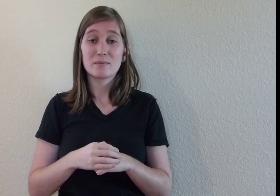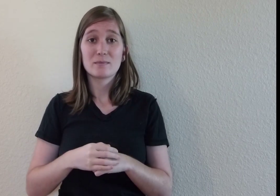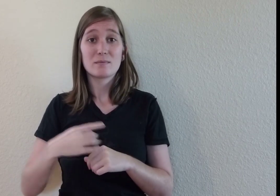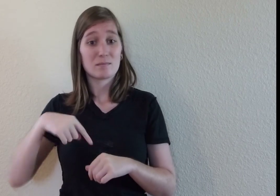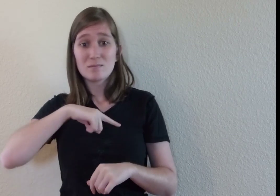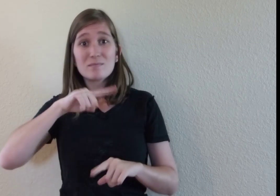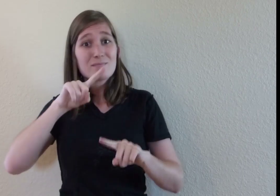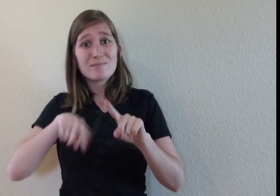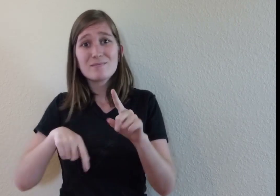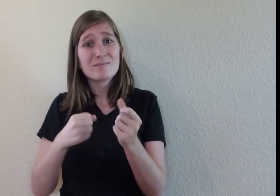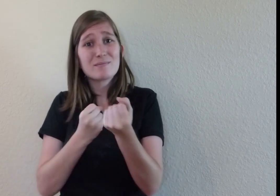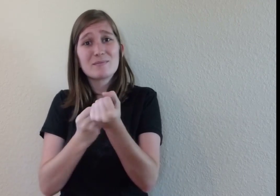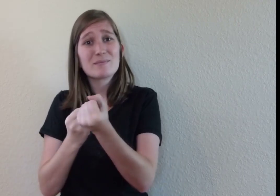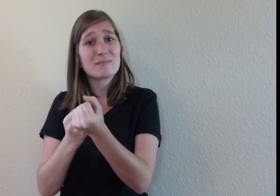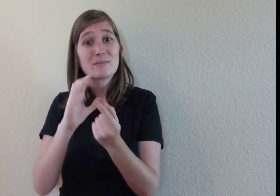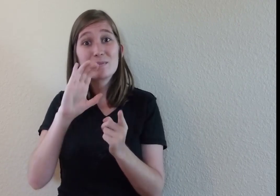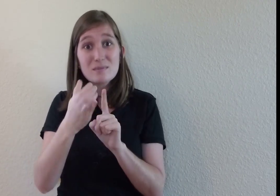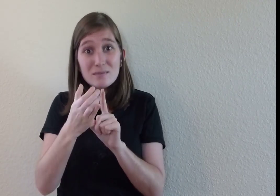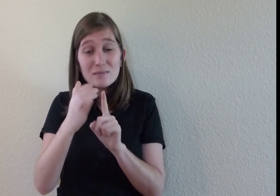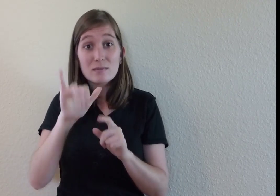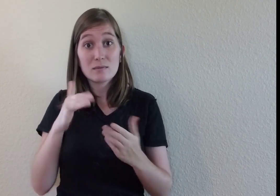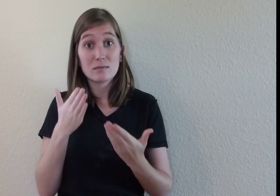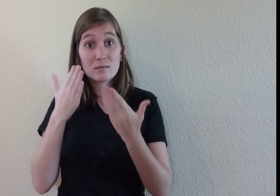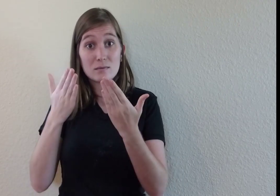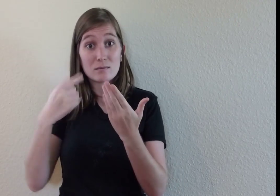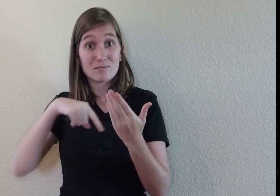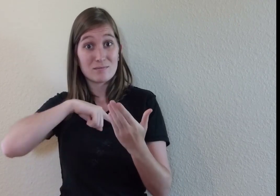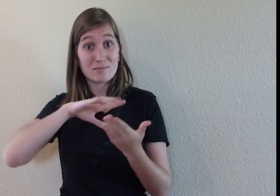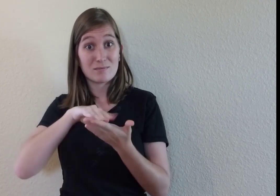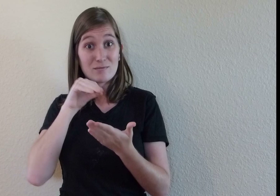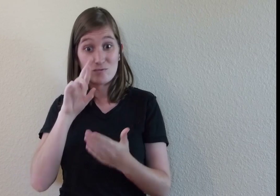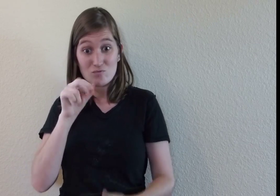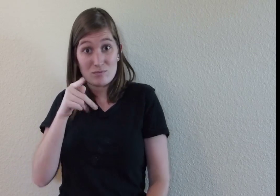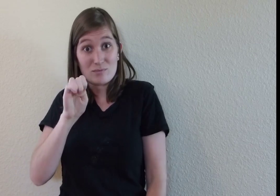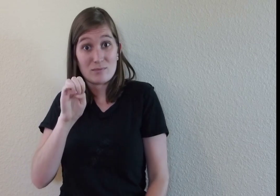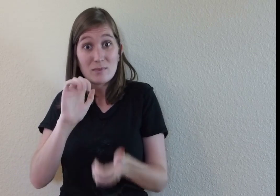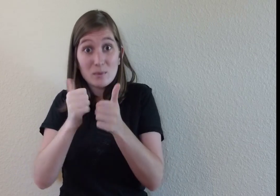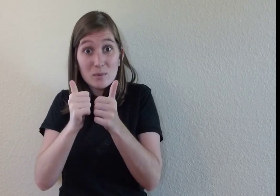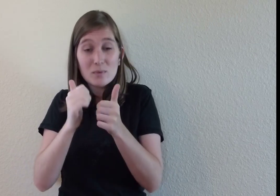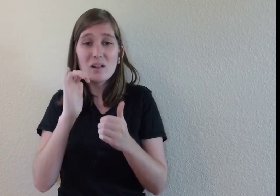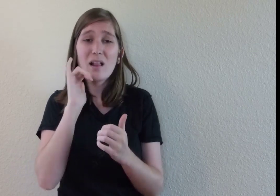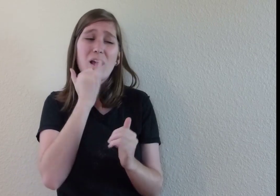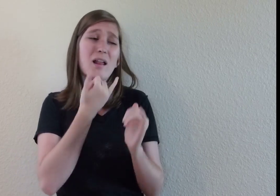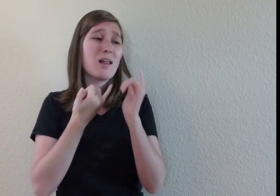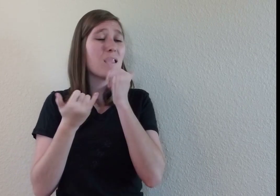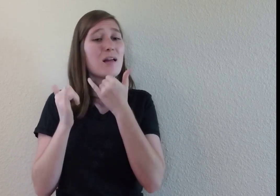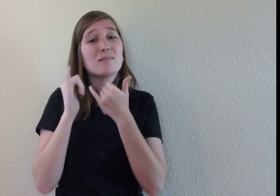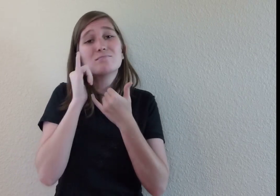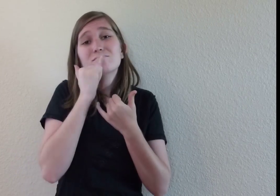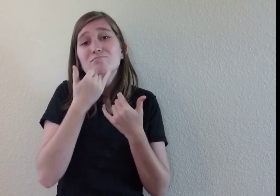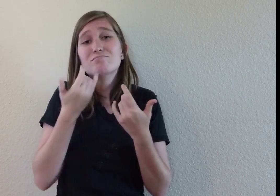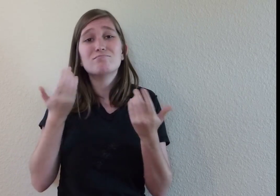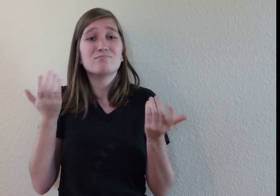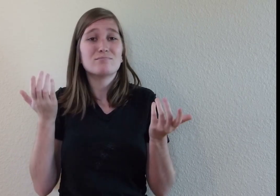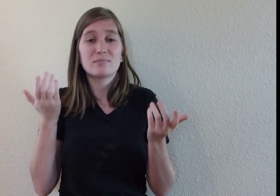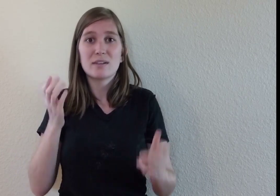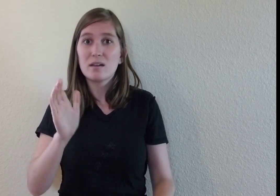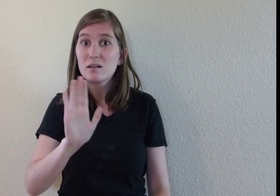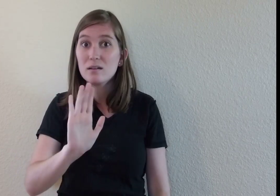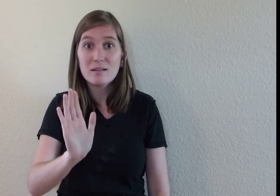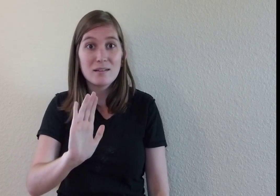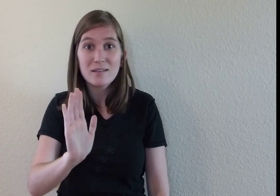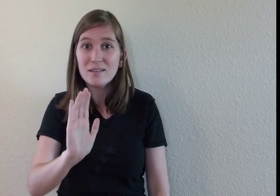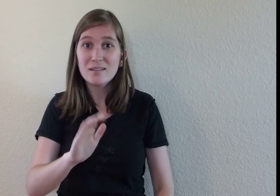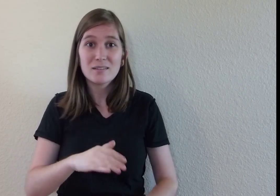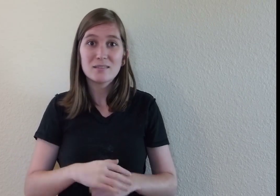we should not create a culture that suggests we learn that rape is wrong through trial and error.